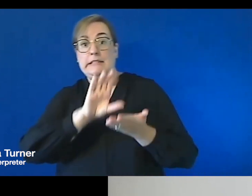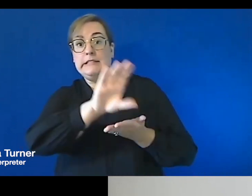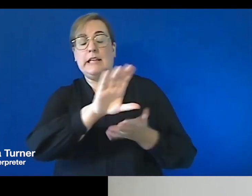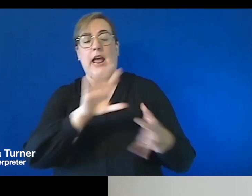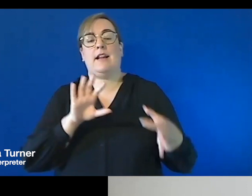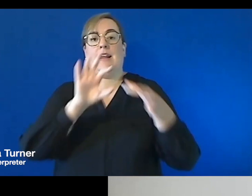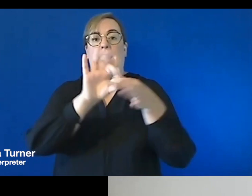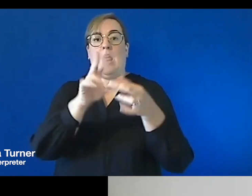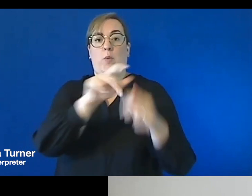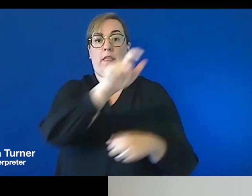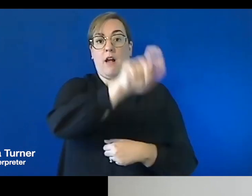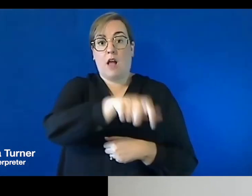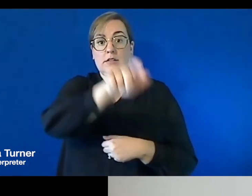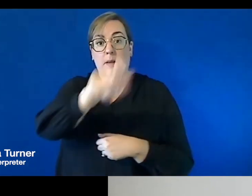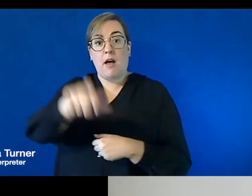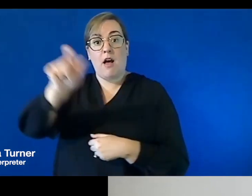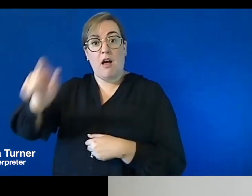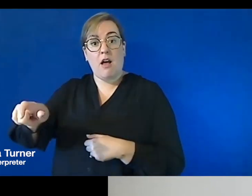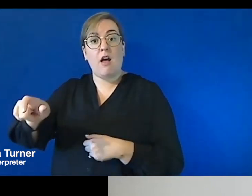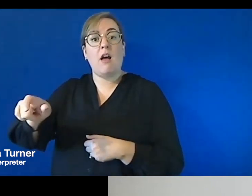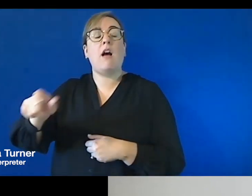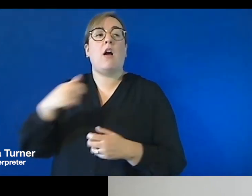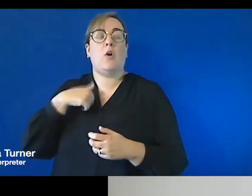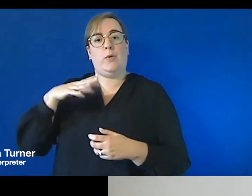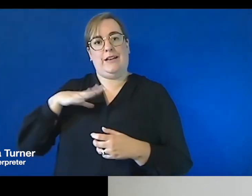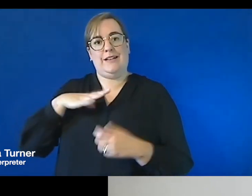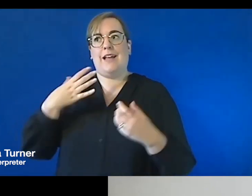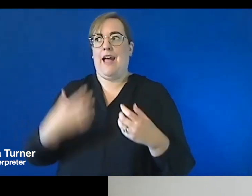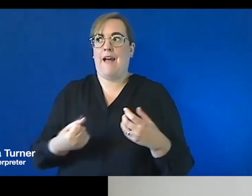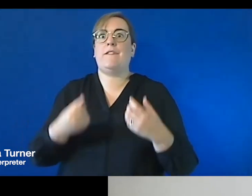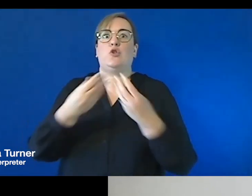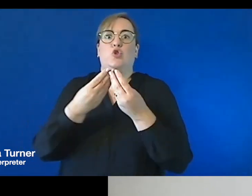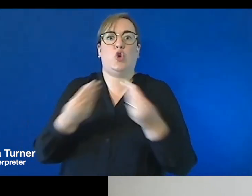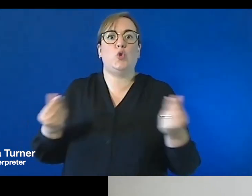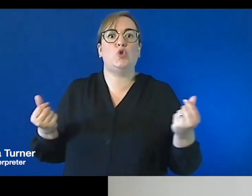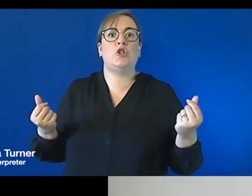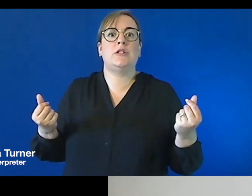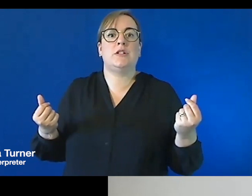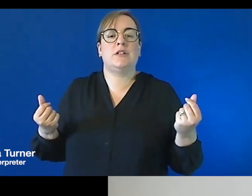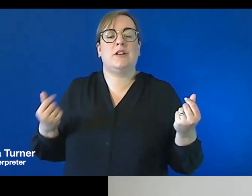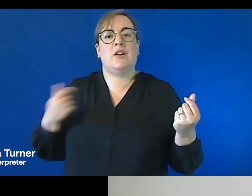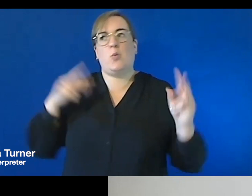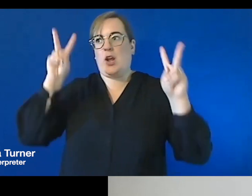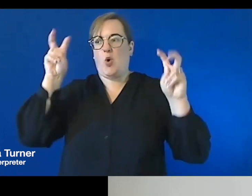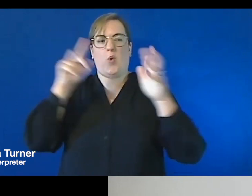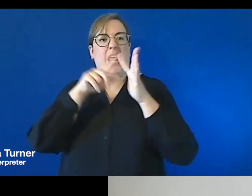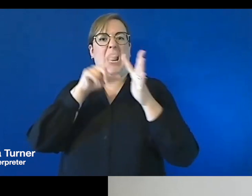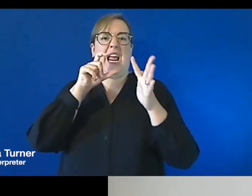be able to come up the stack of solutions with what I call ecosystems or clusters, for instance